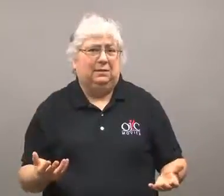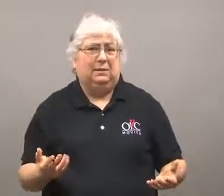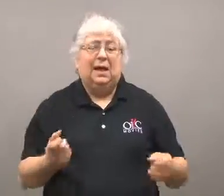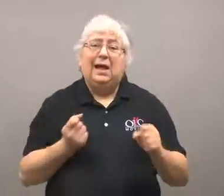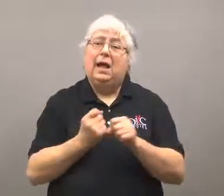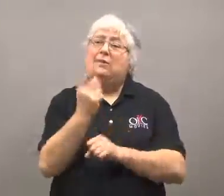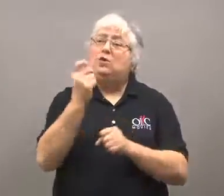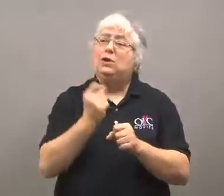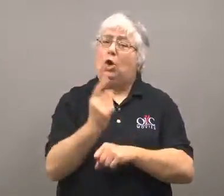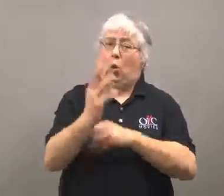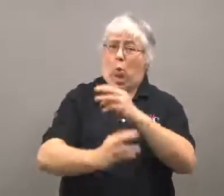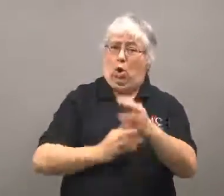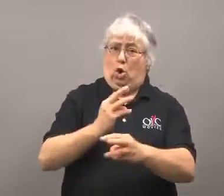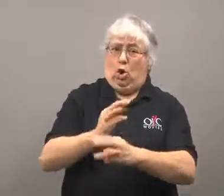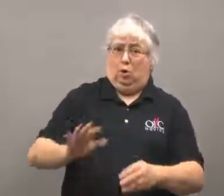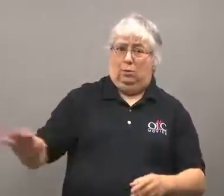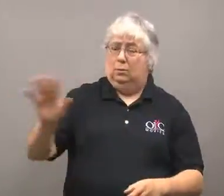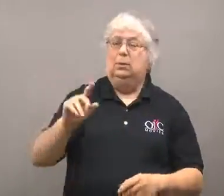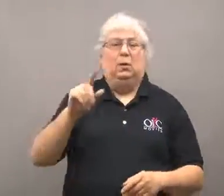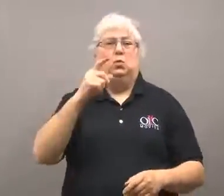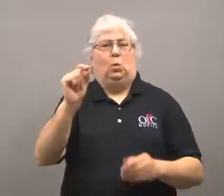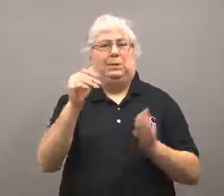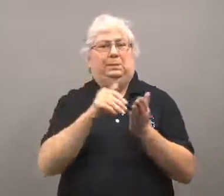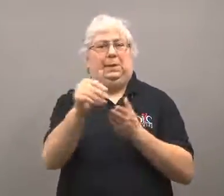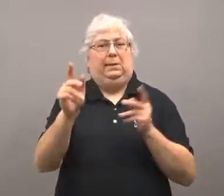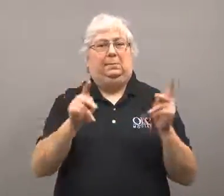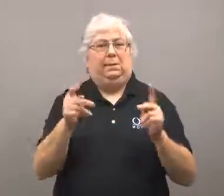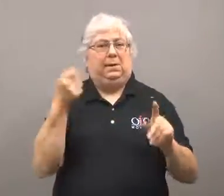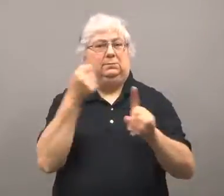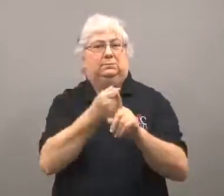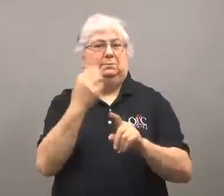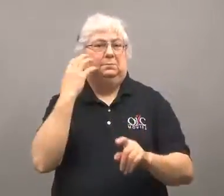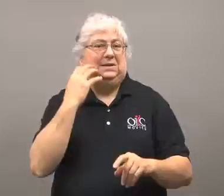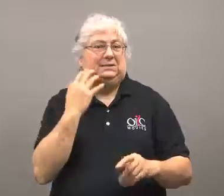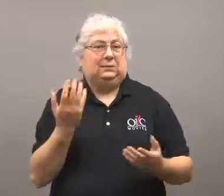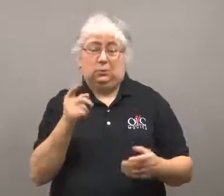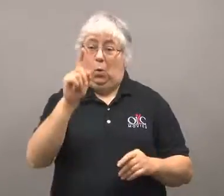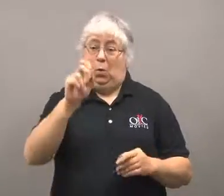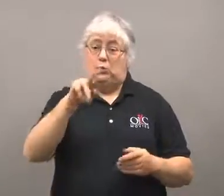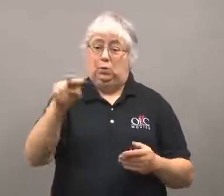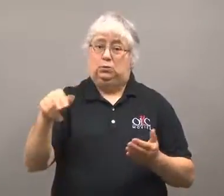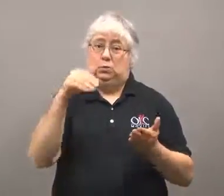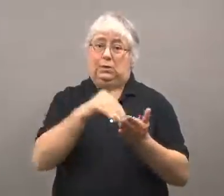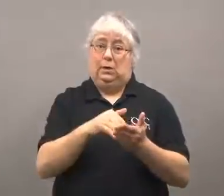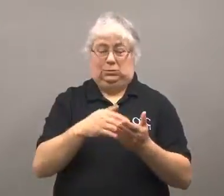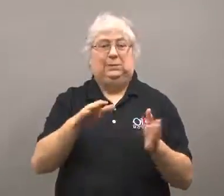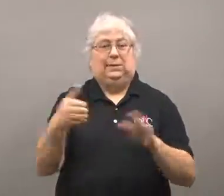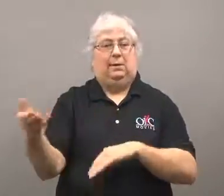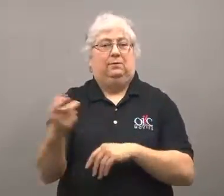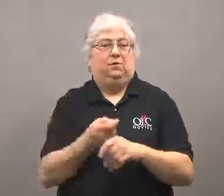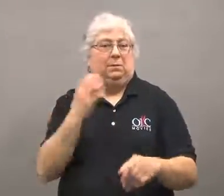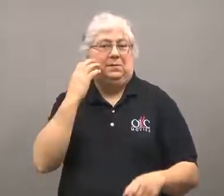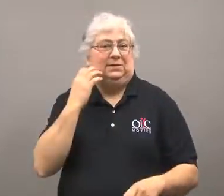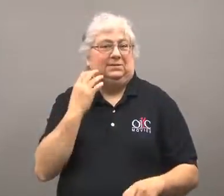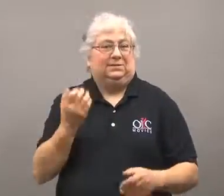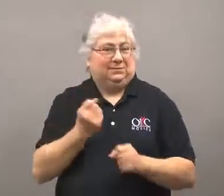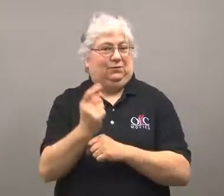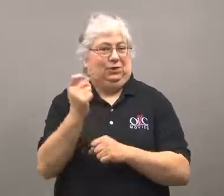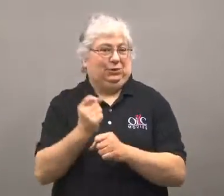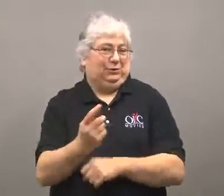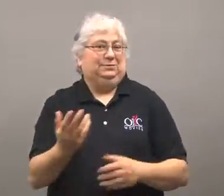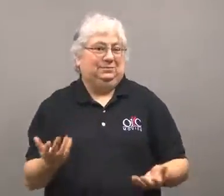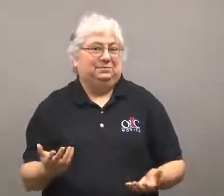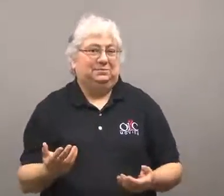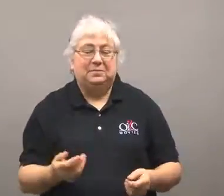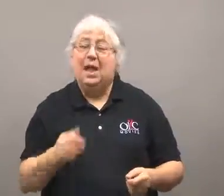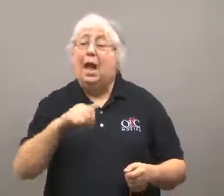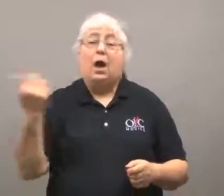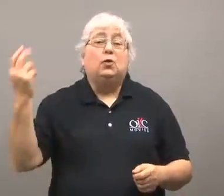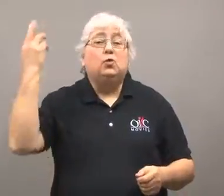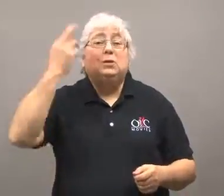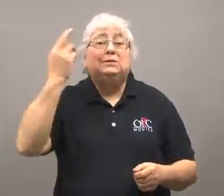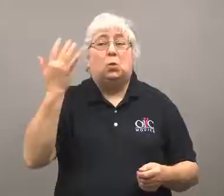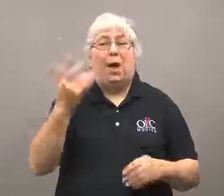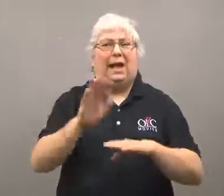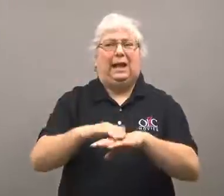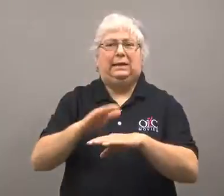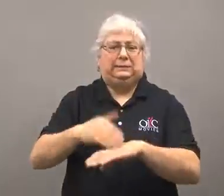20 million people get the measles every year, worldwide.